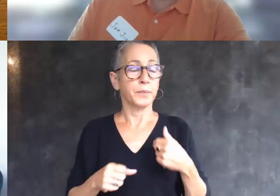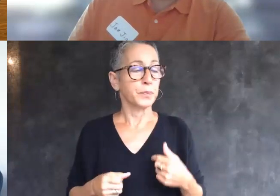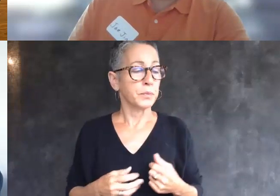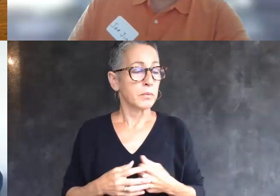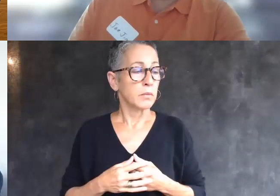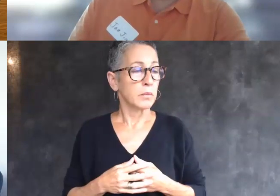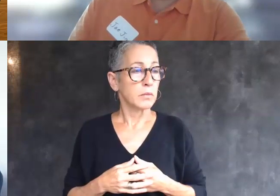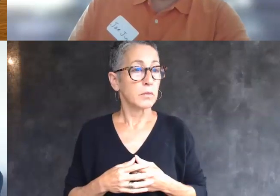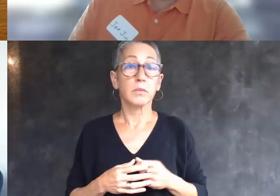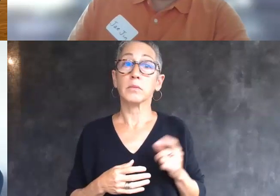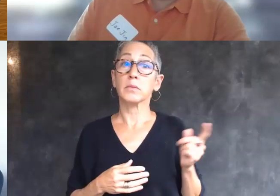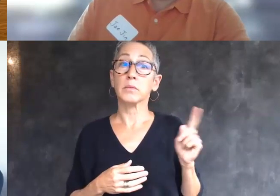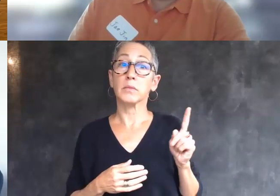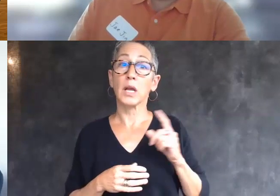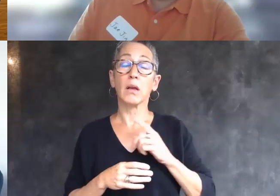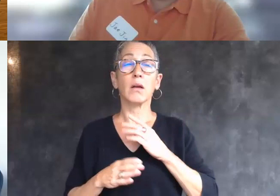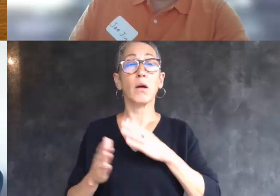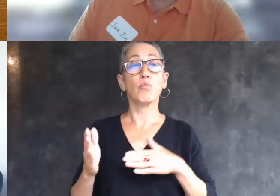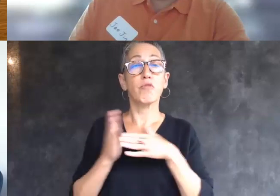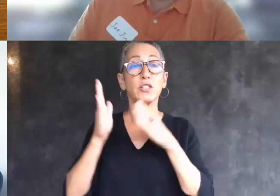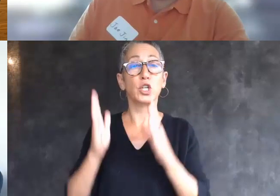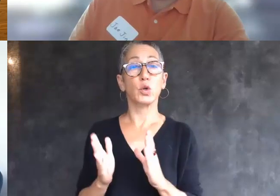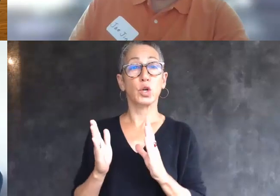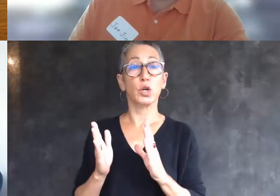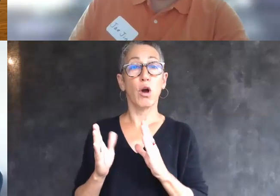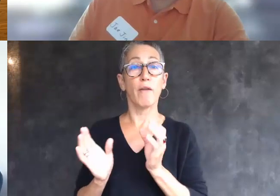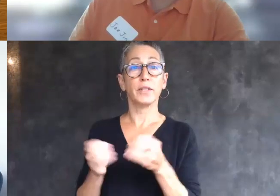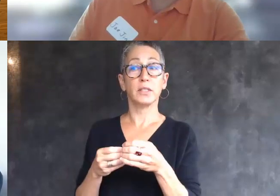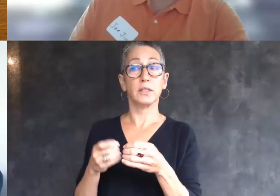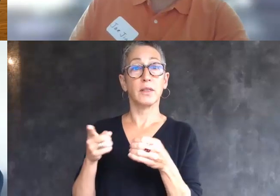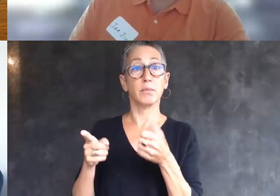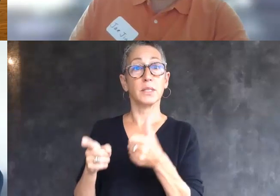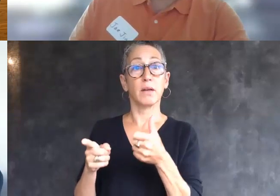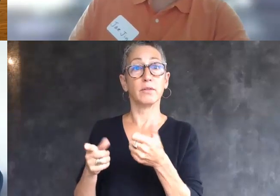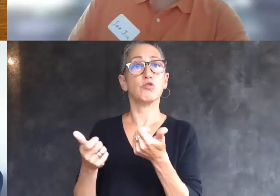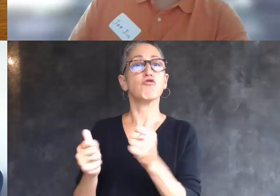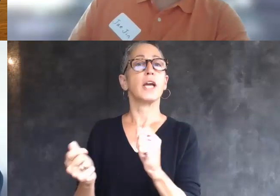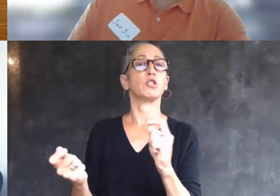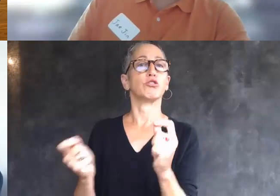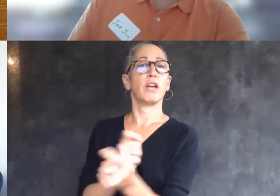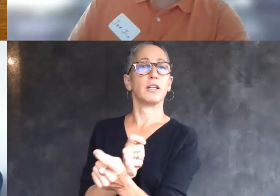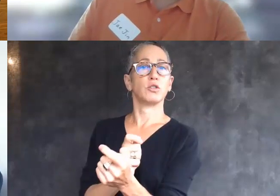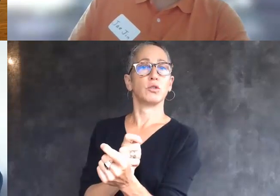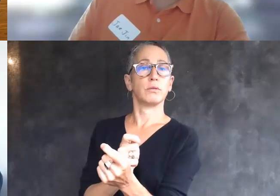on prosecutors offices that are, you know, trying to be progressive and in one office they were trying to use